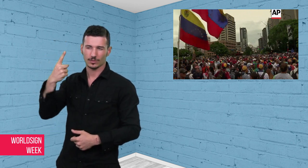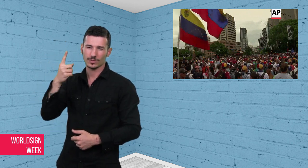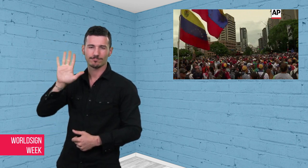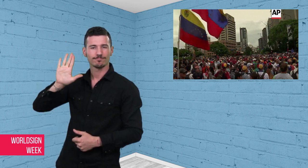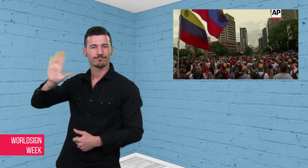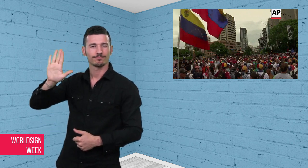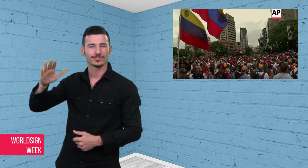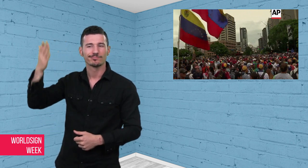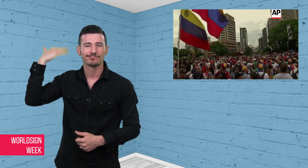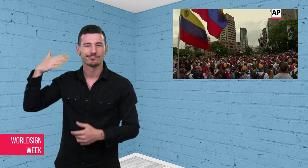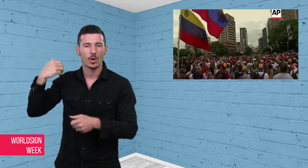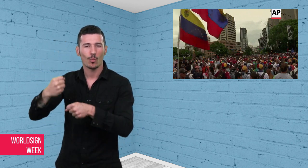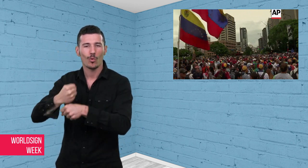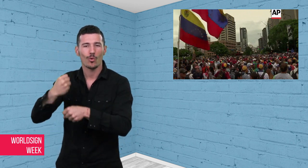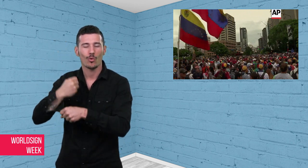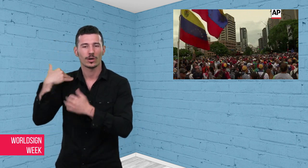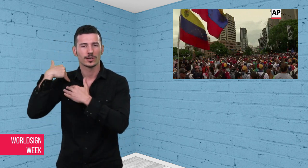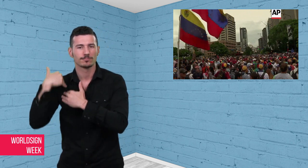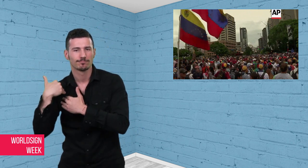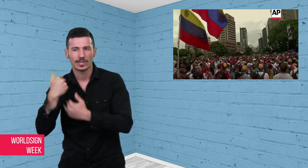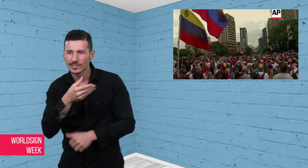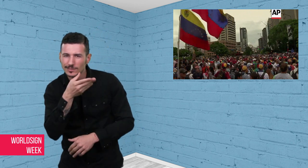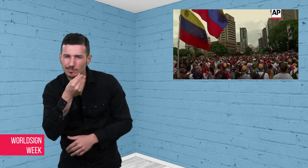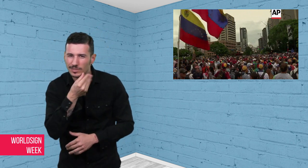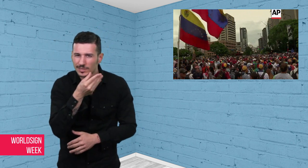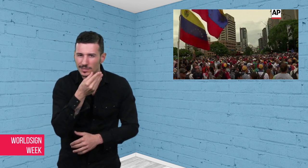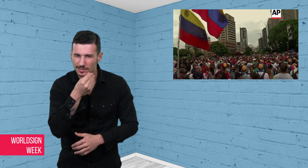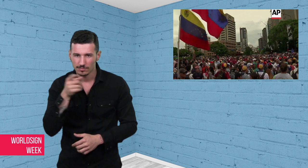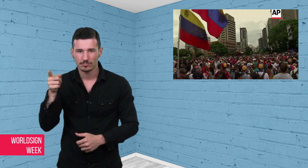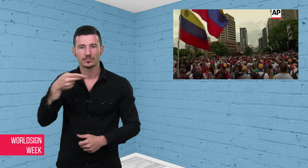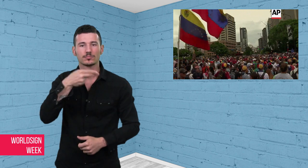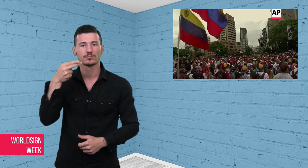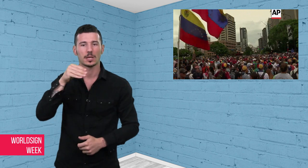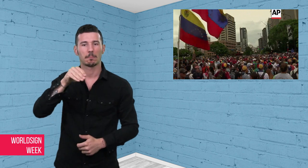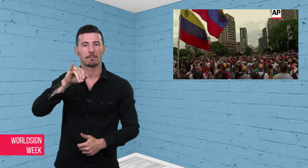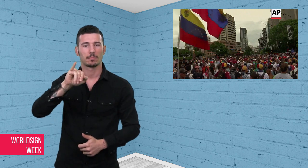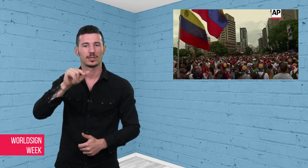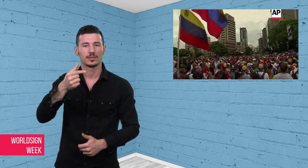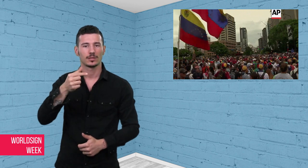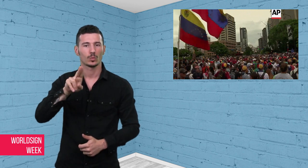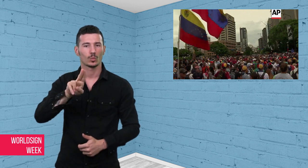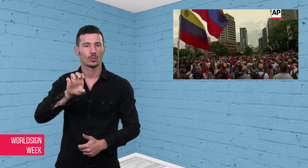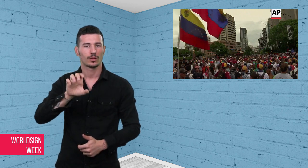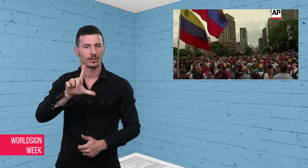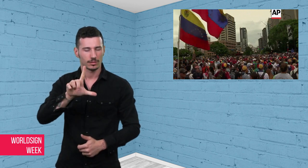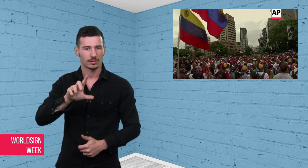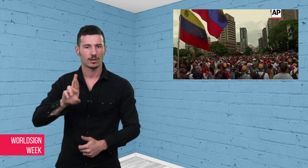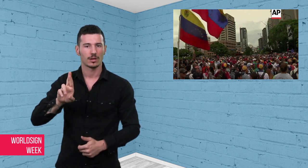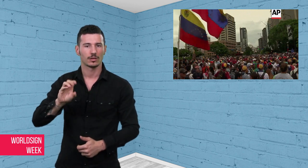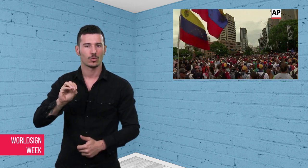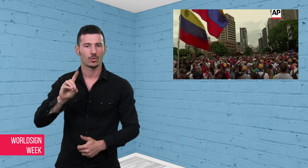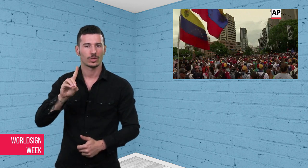is offering to lead Venezuelans a way